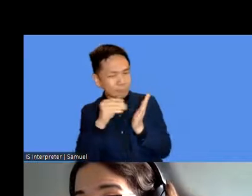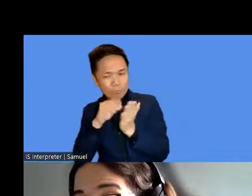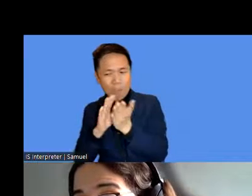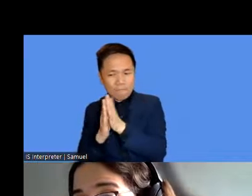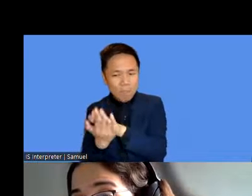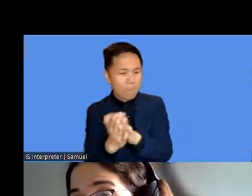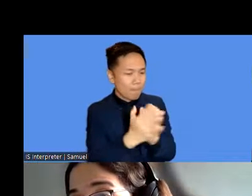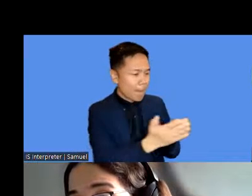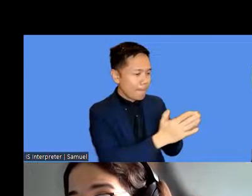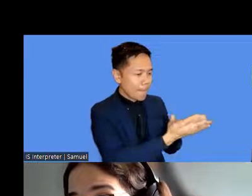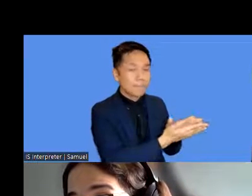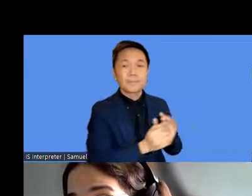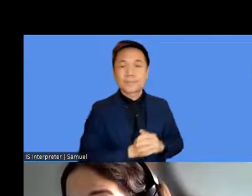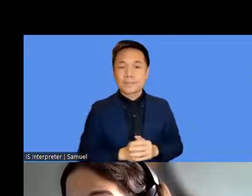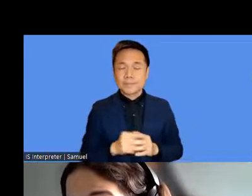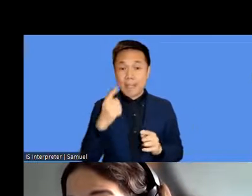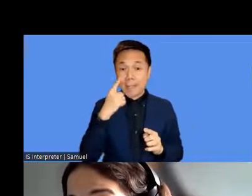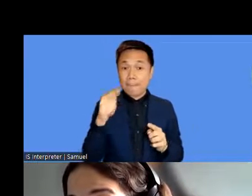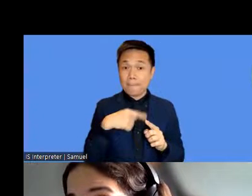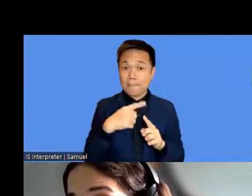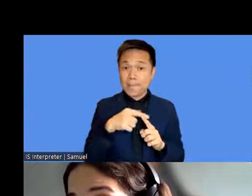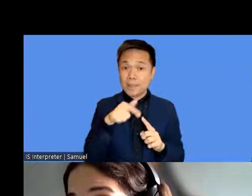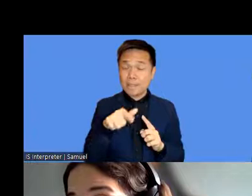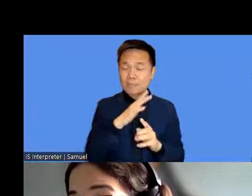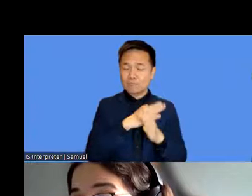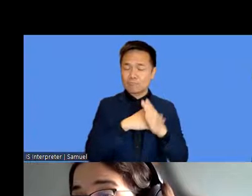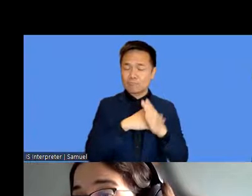A disability rights monitoring tool with continuous funding.